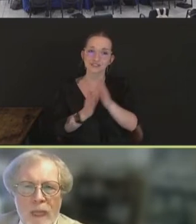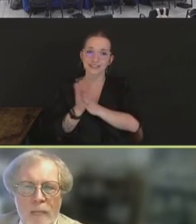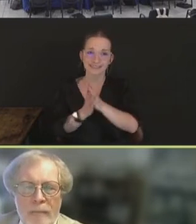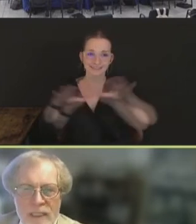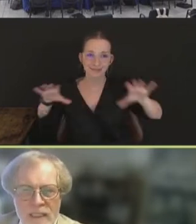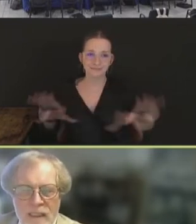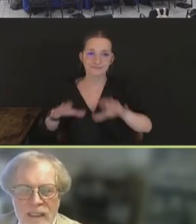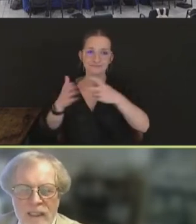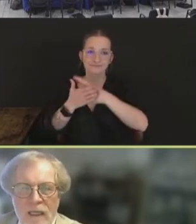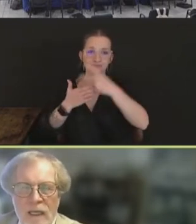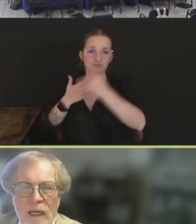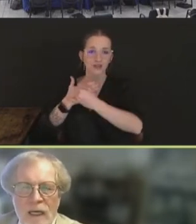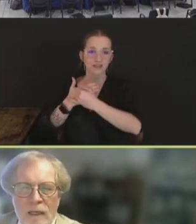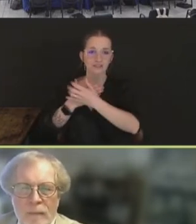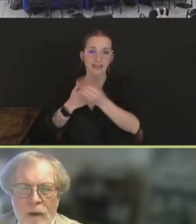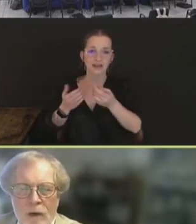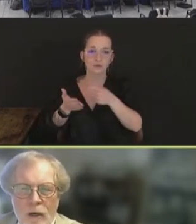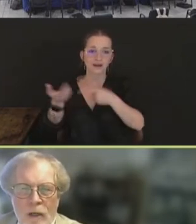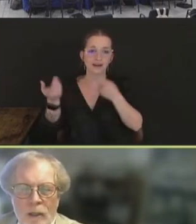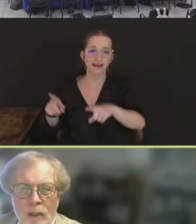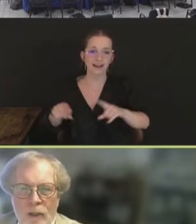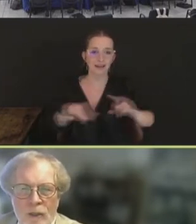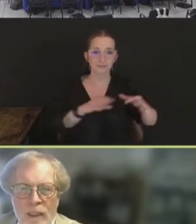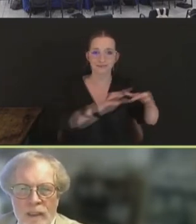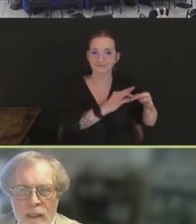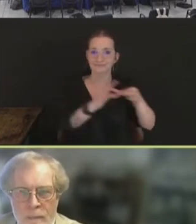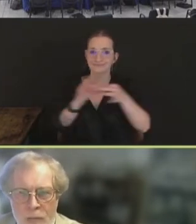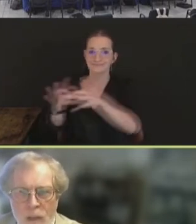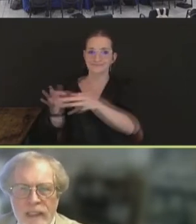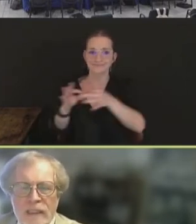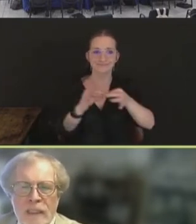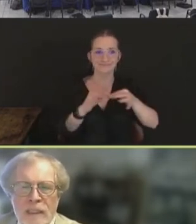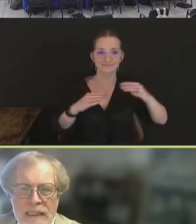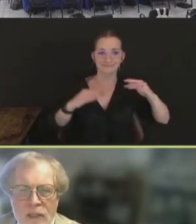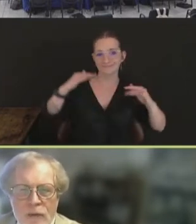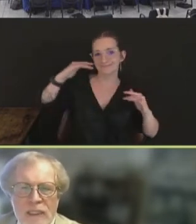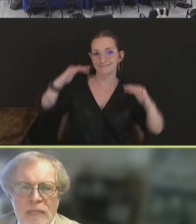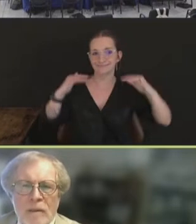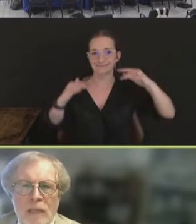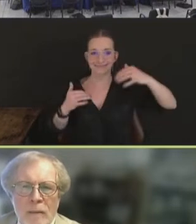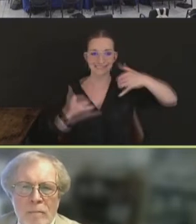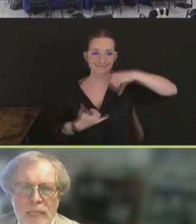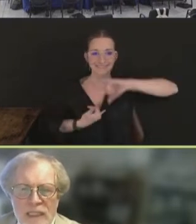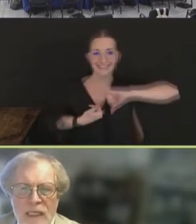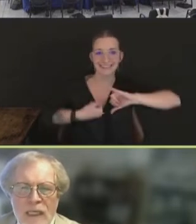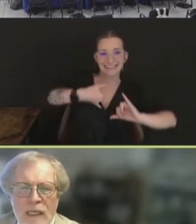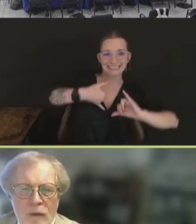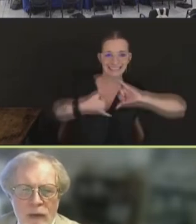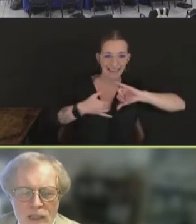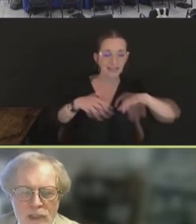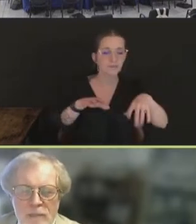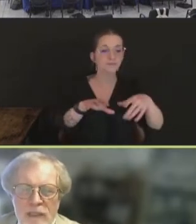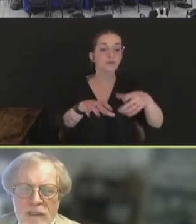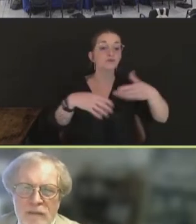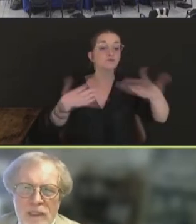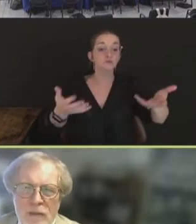So, basically, our -- apparently, the decrease in mixing and interactions because of decrease